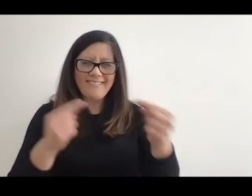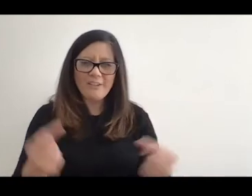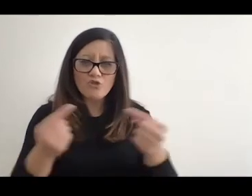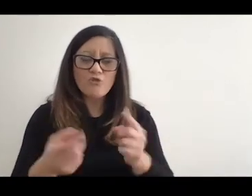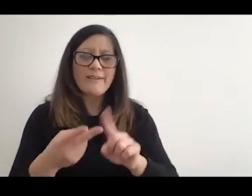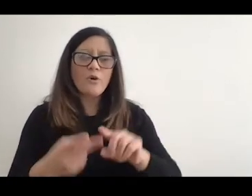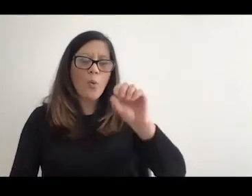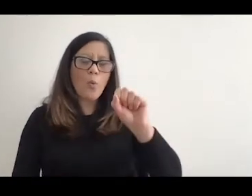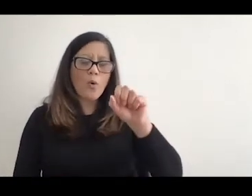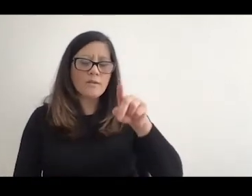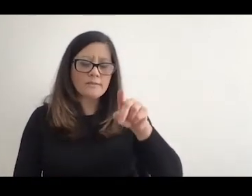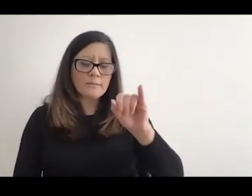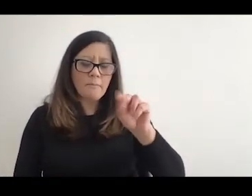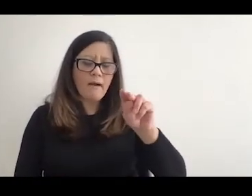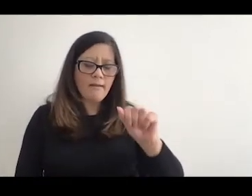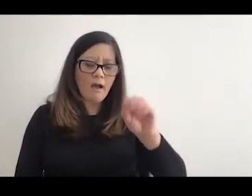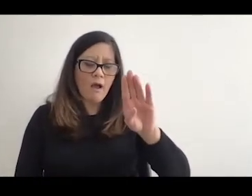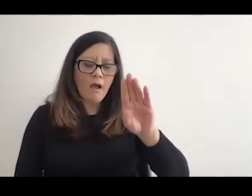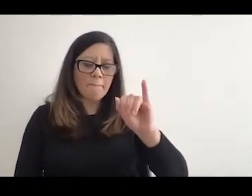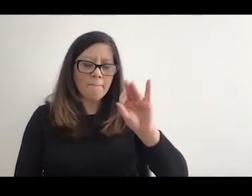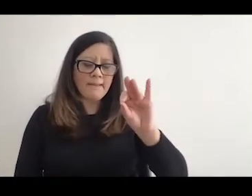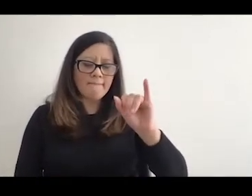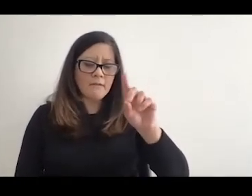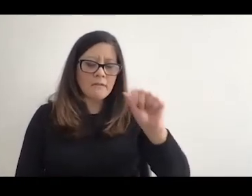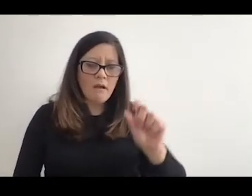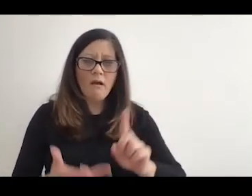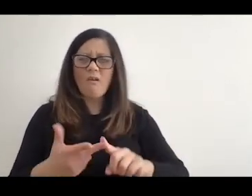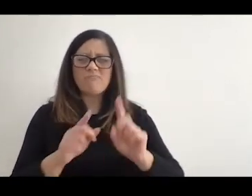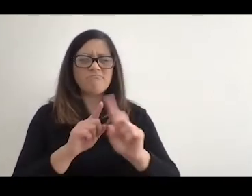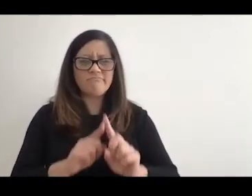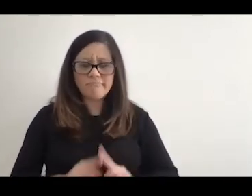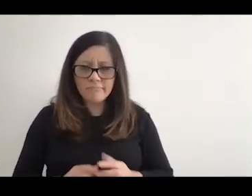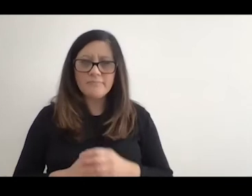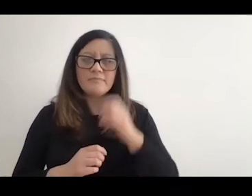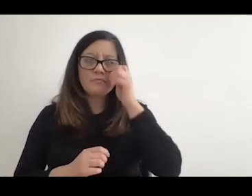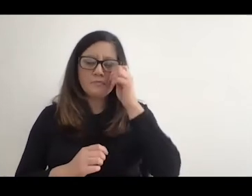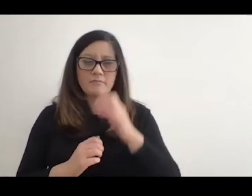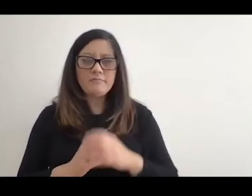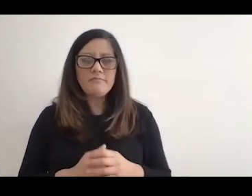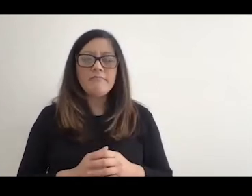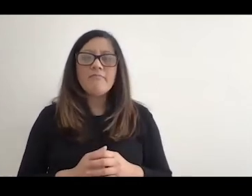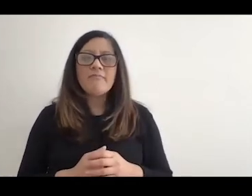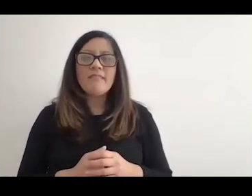you know just paralysis on a side of your body due to a stroke. Any of that that's going to impact